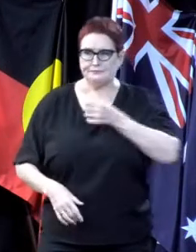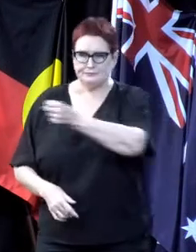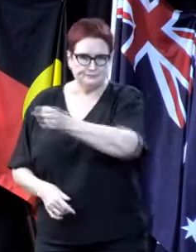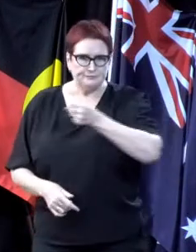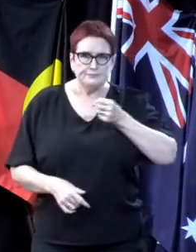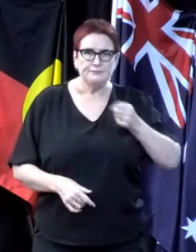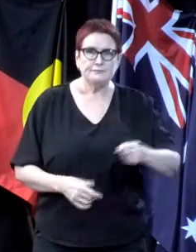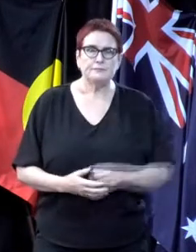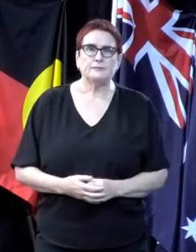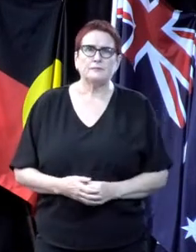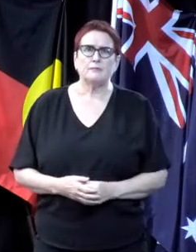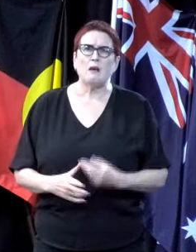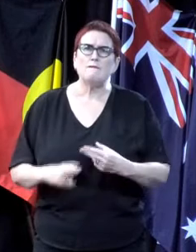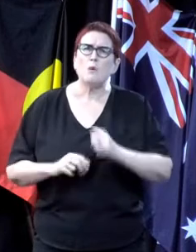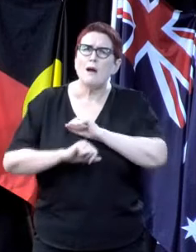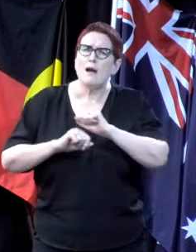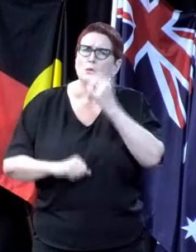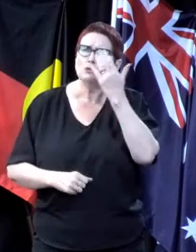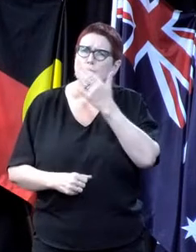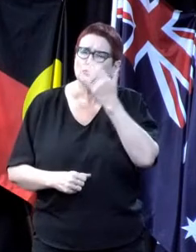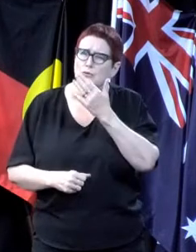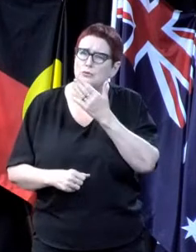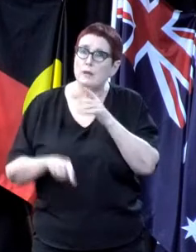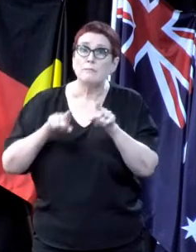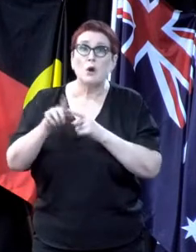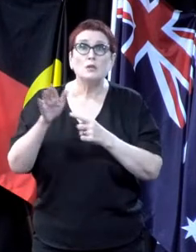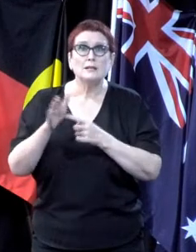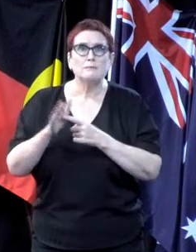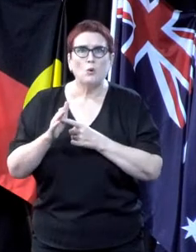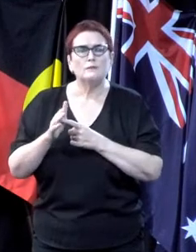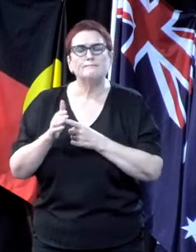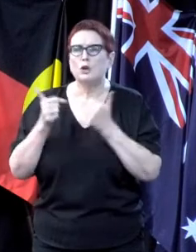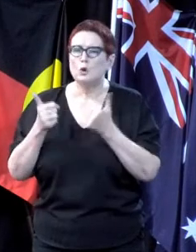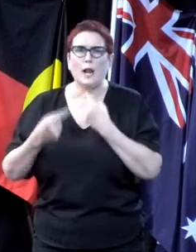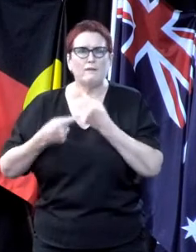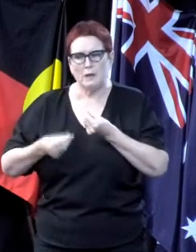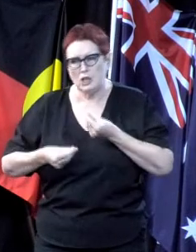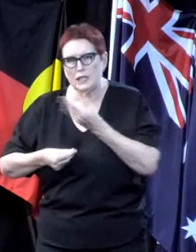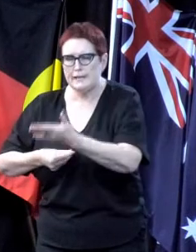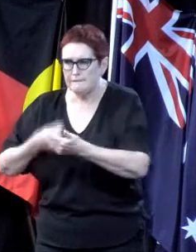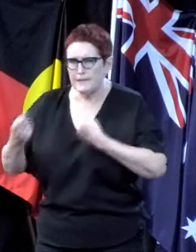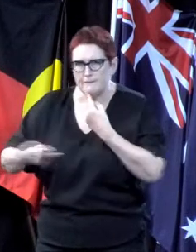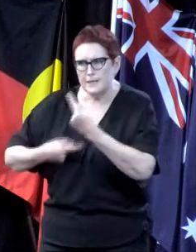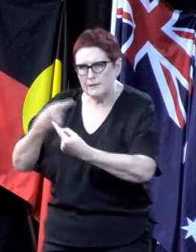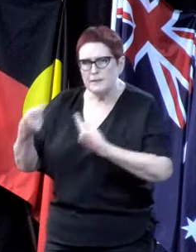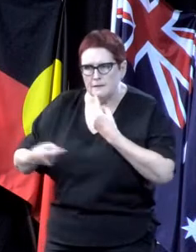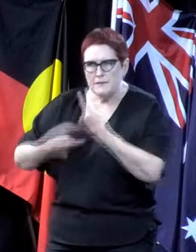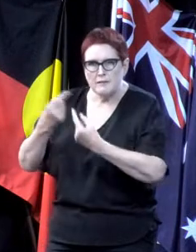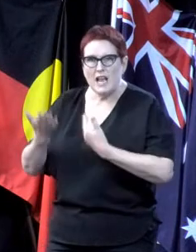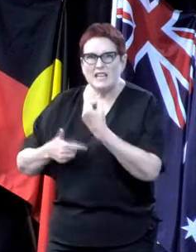But, for us, it was just about being able to provide information to them about what it would actually look like. Their angst was more about not understanding